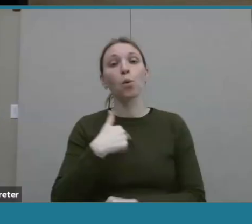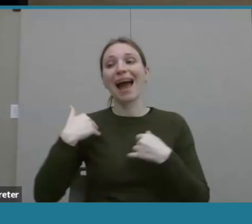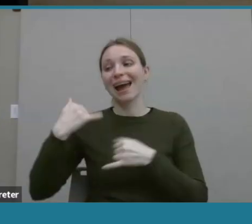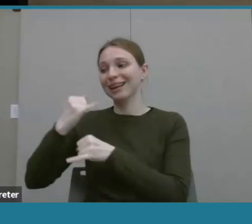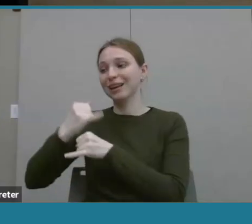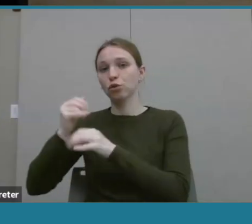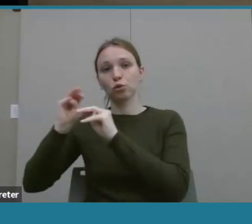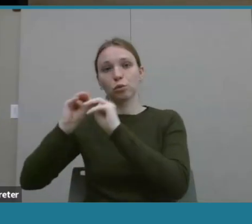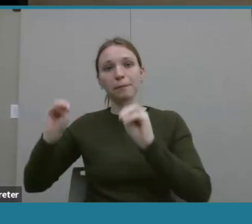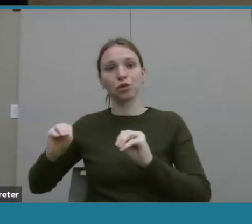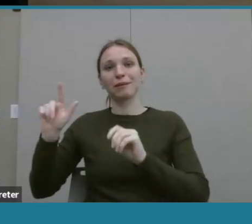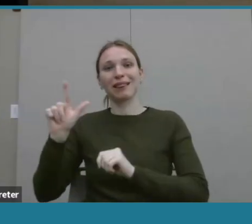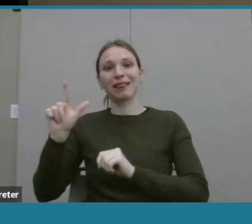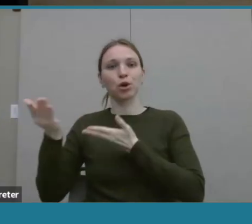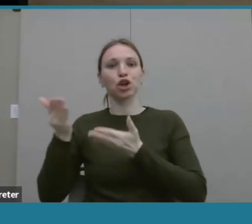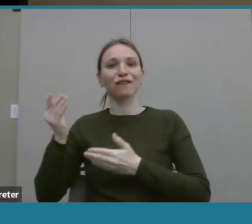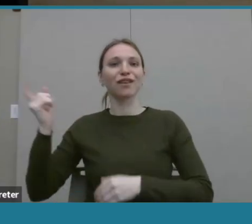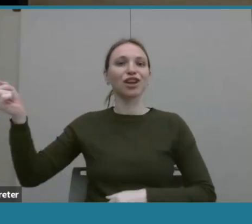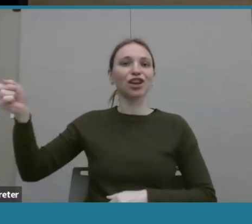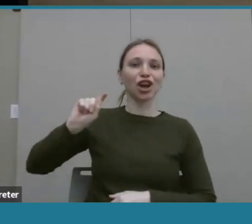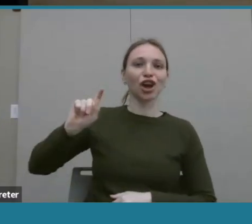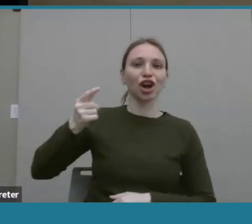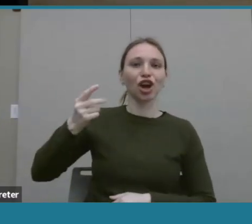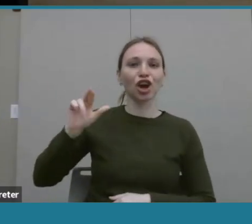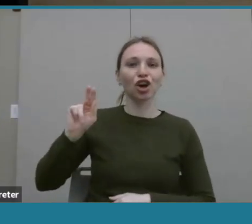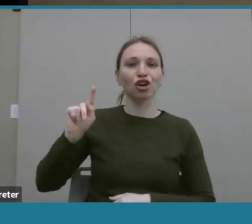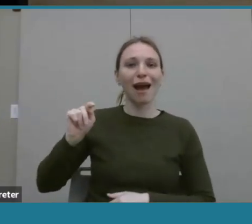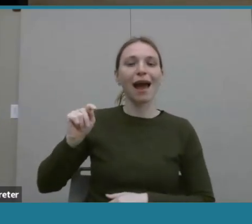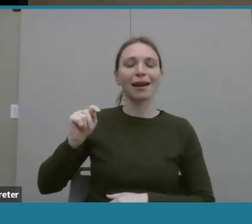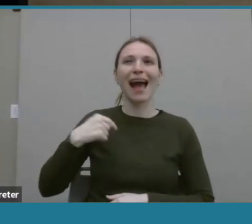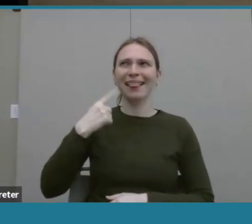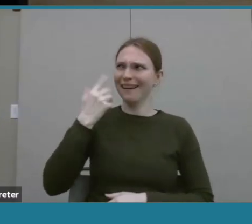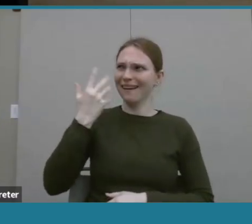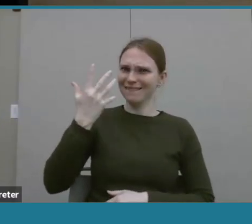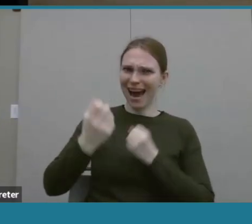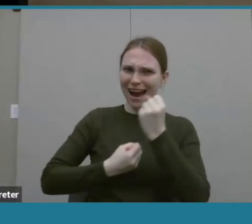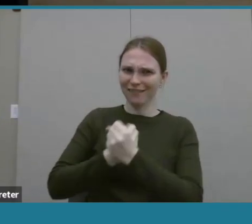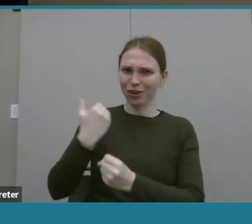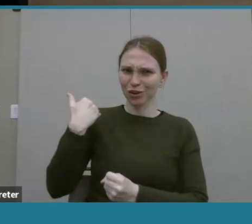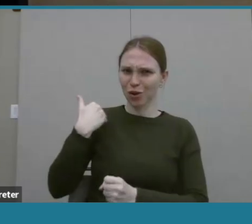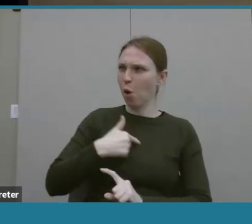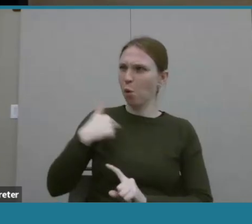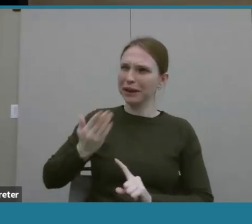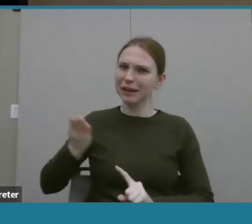grant that's about $5 2 years ago, I think that grant was being submitted or was accepted, maybe about.